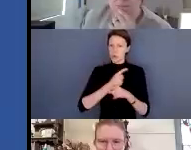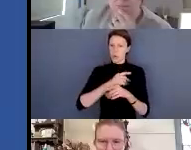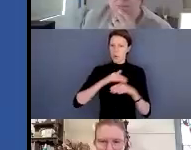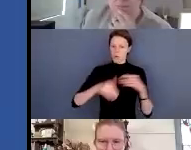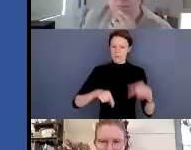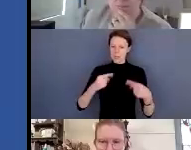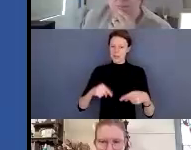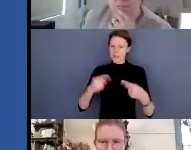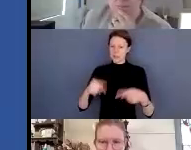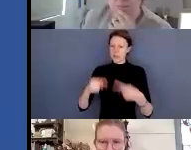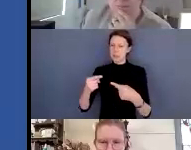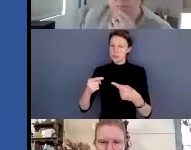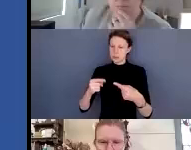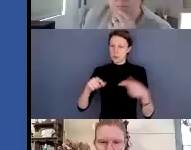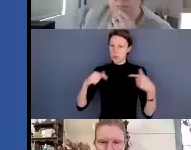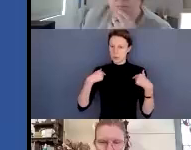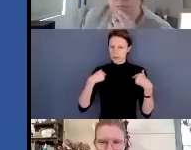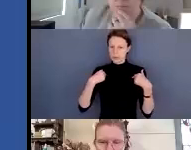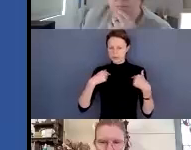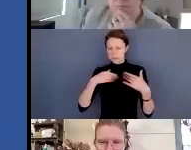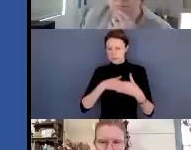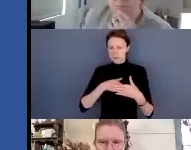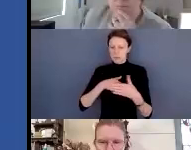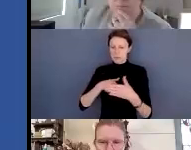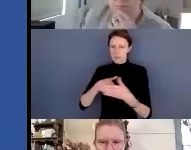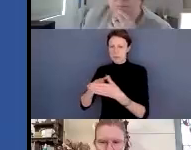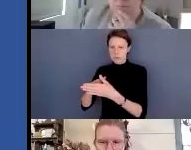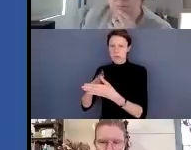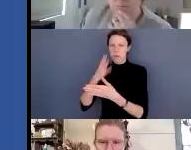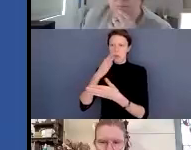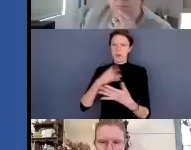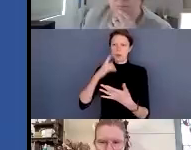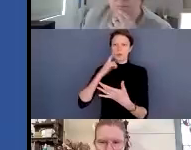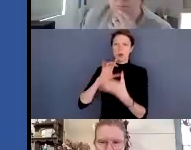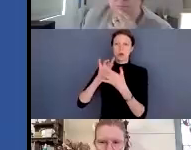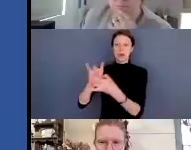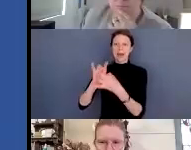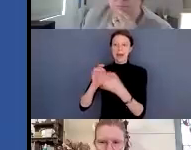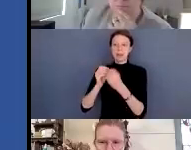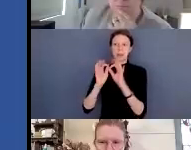and trying to engage with organizations such as media outlets, and as we all know,